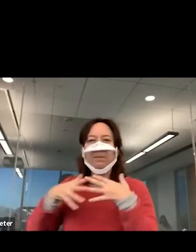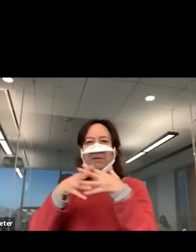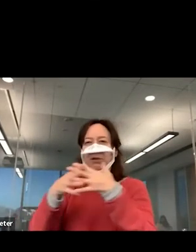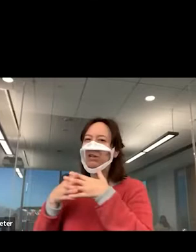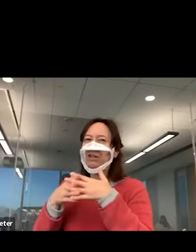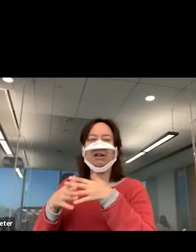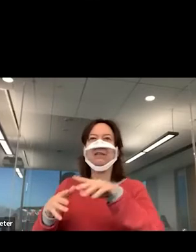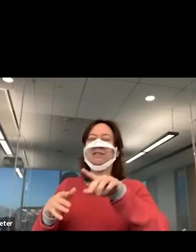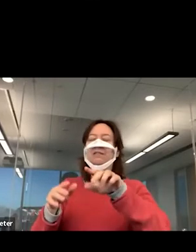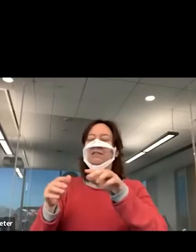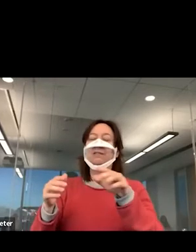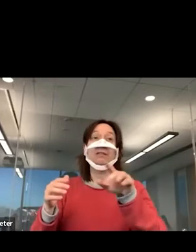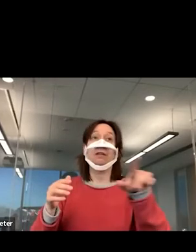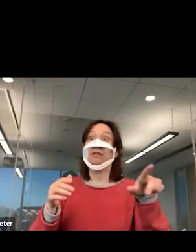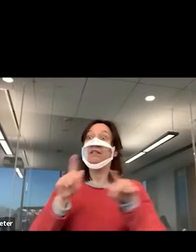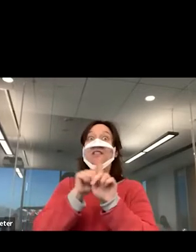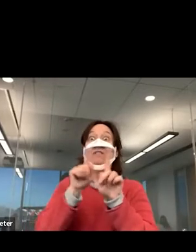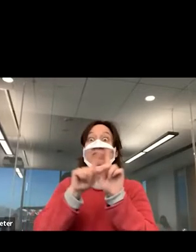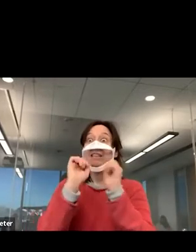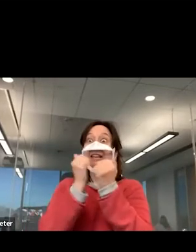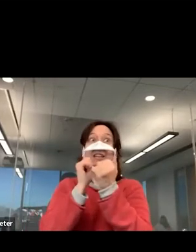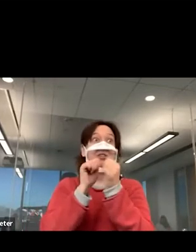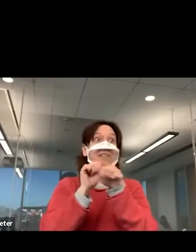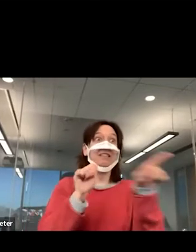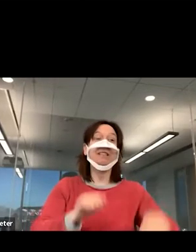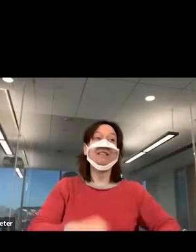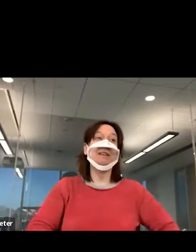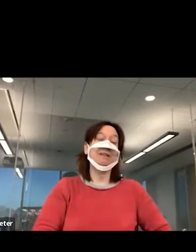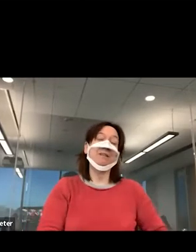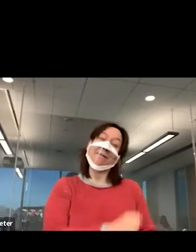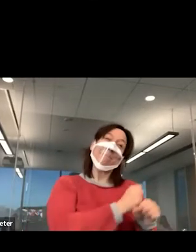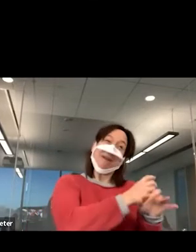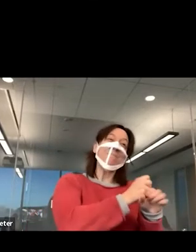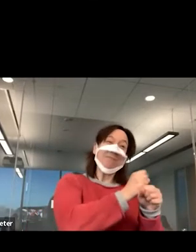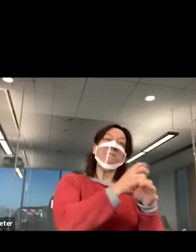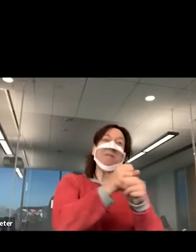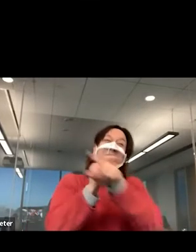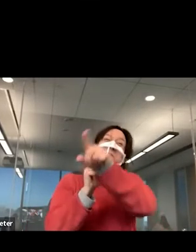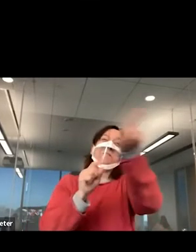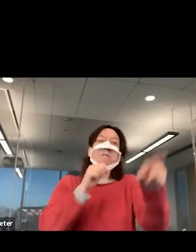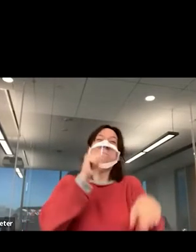every agency i could that they weren't doing a good job and that they had a lot of nerve even